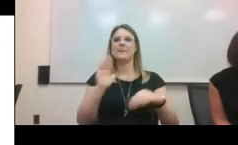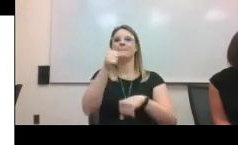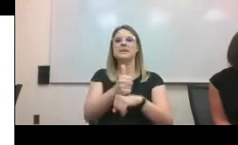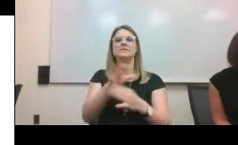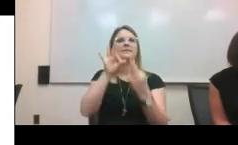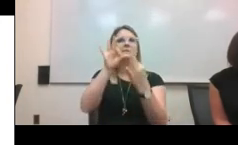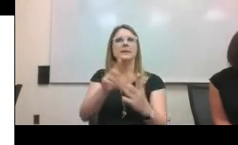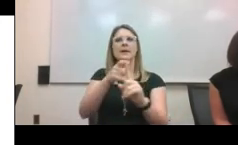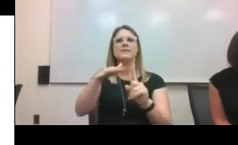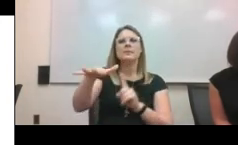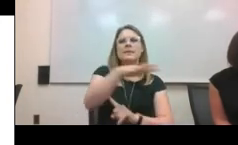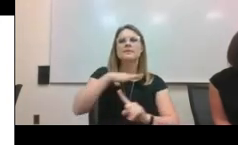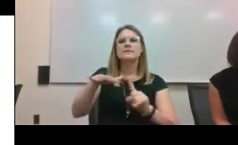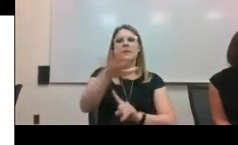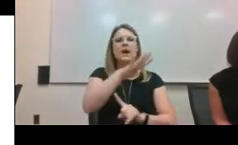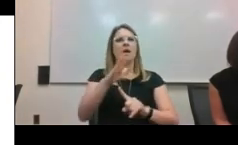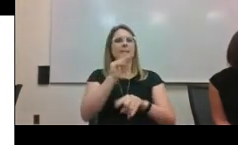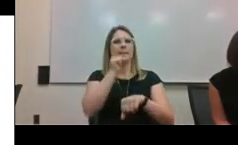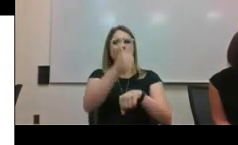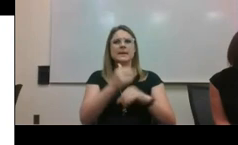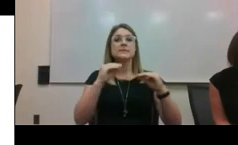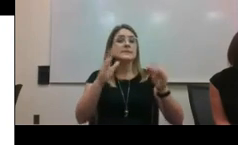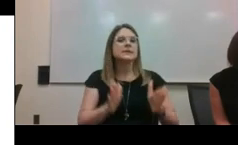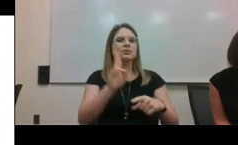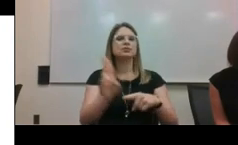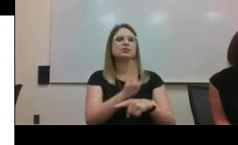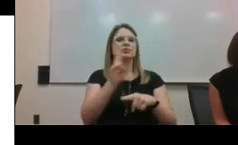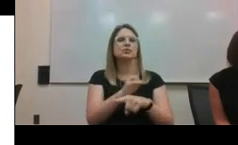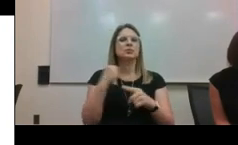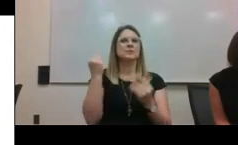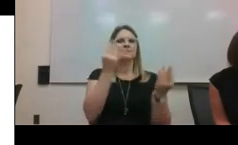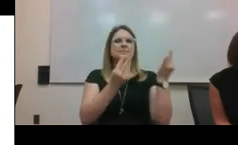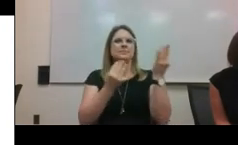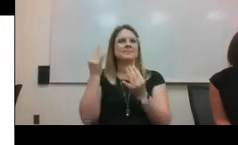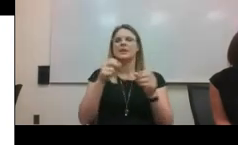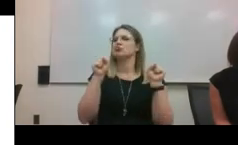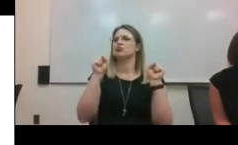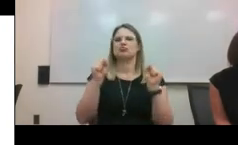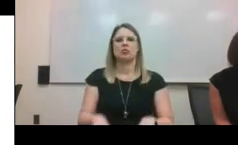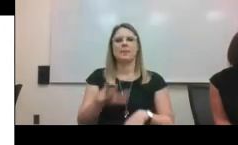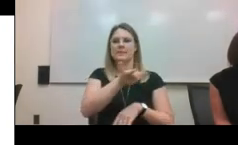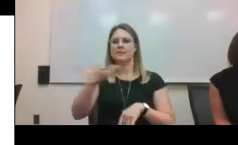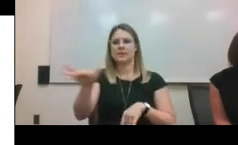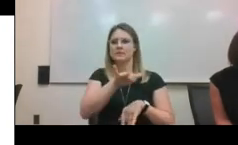from the environment looking at what the teachers were using and thinking about what would be most useful to think about what children need in Morocco